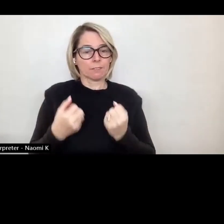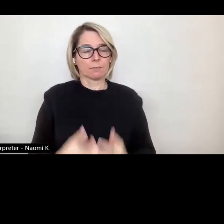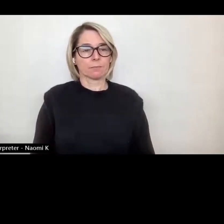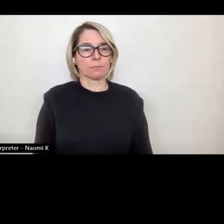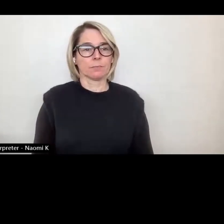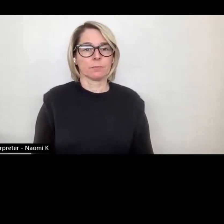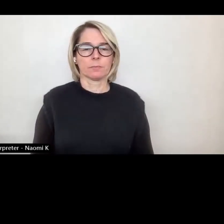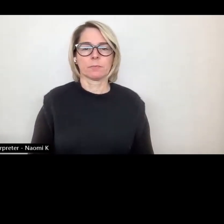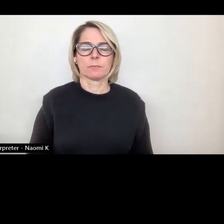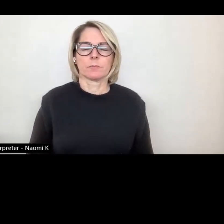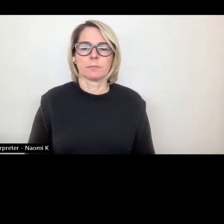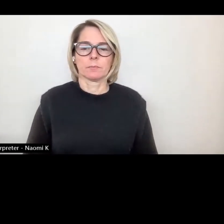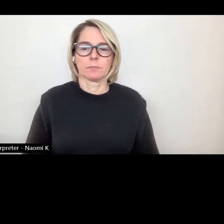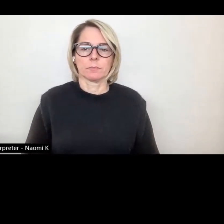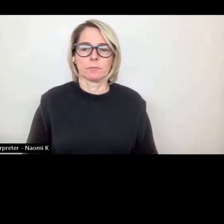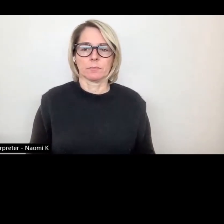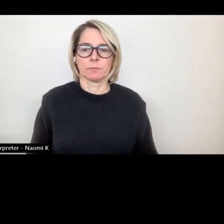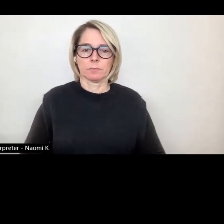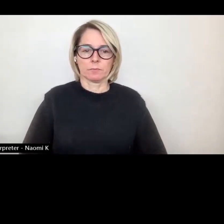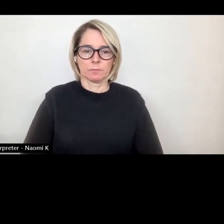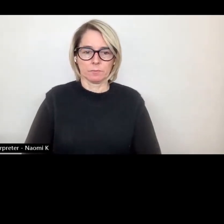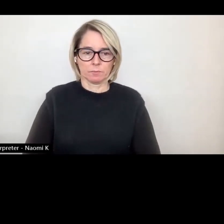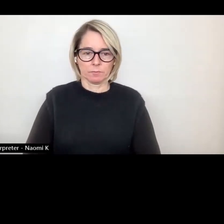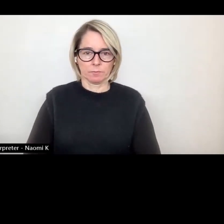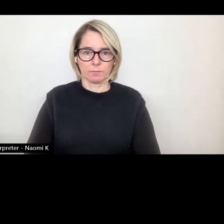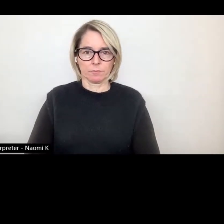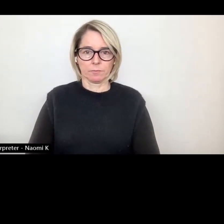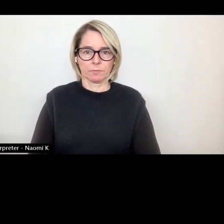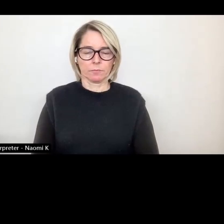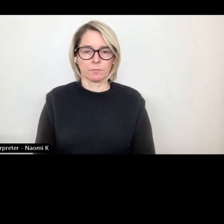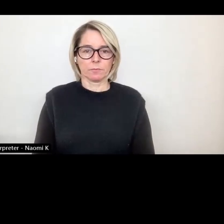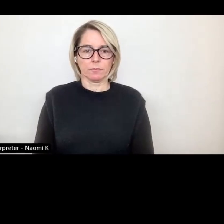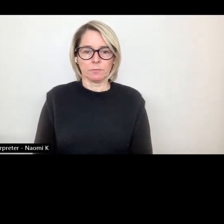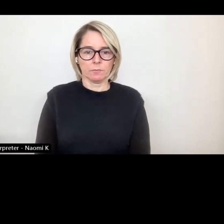Yeah, I can do. Just give me one moment.